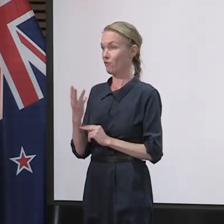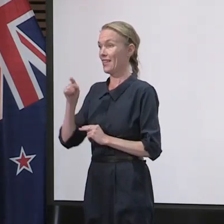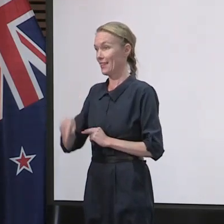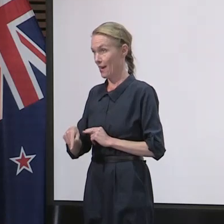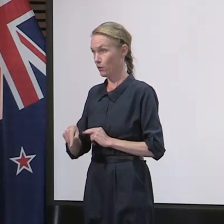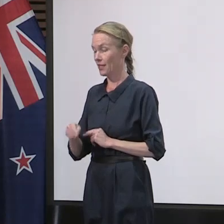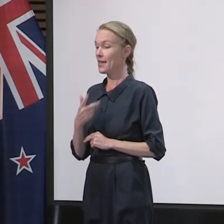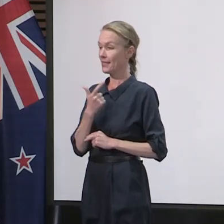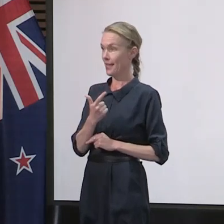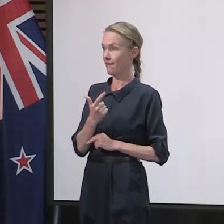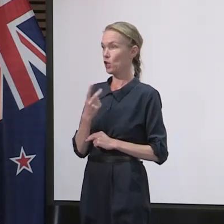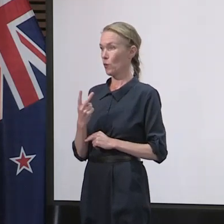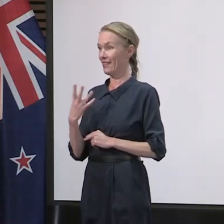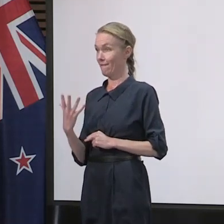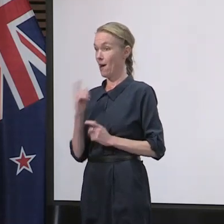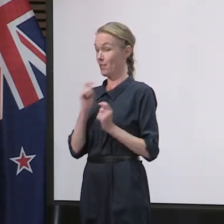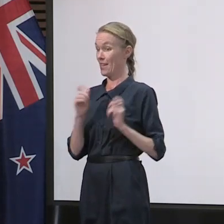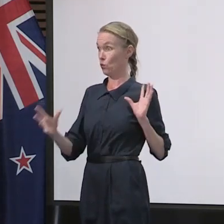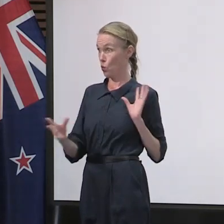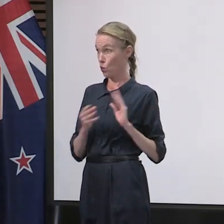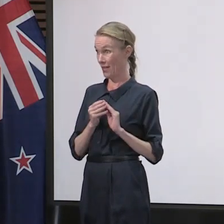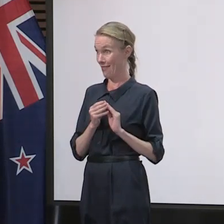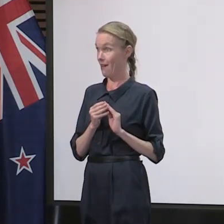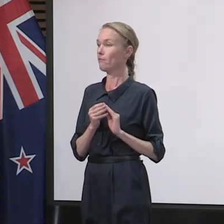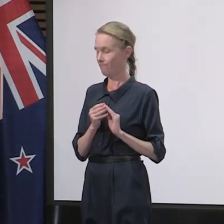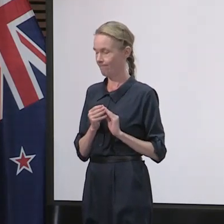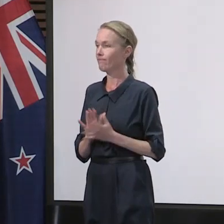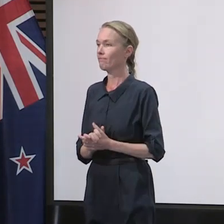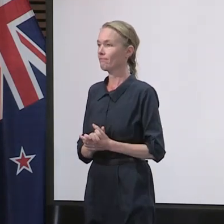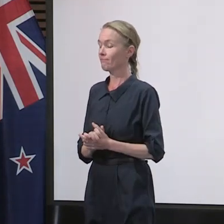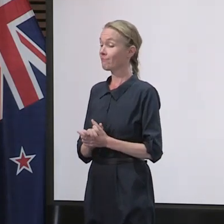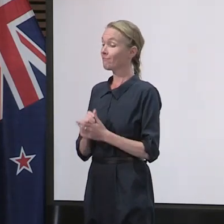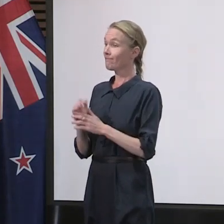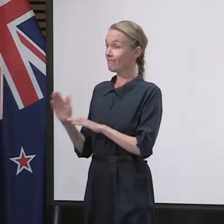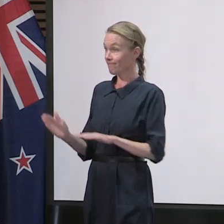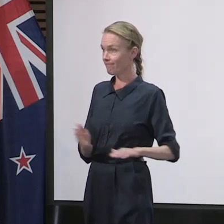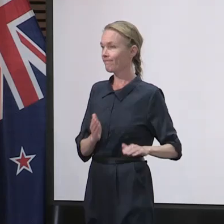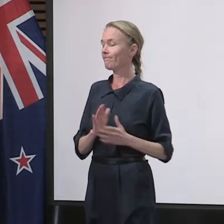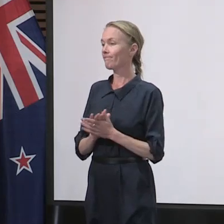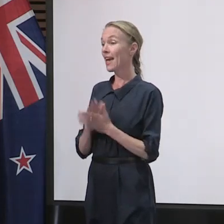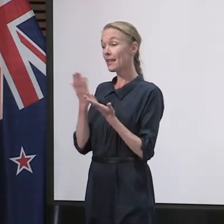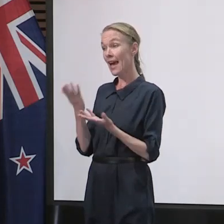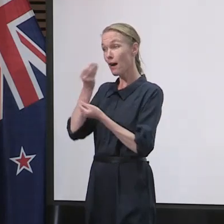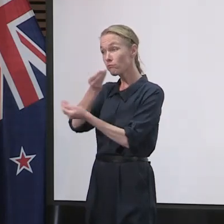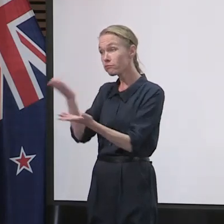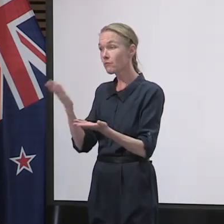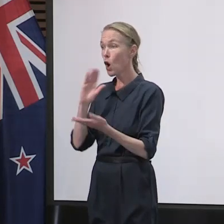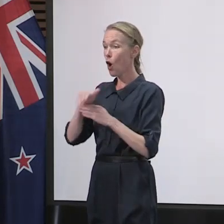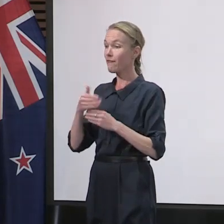processed a total of 4,000